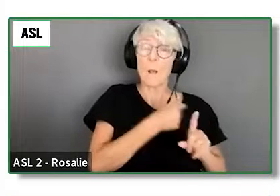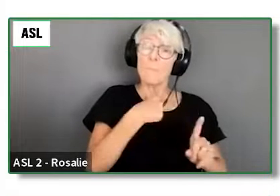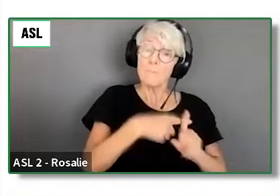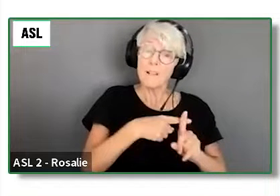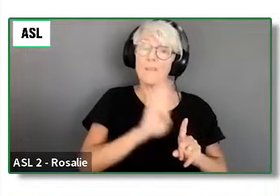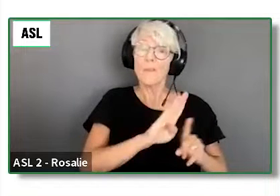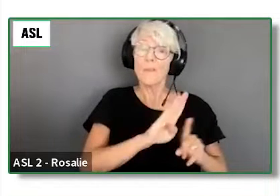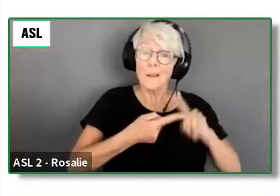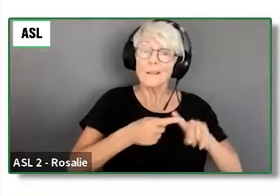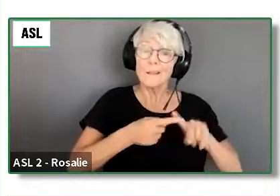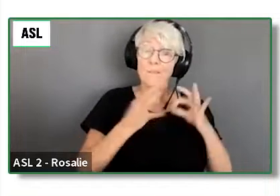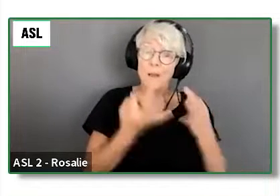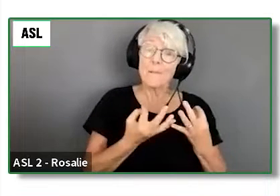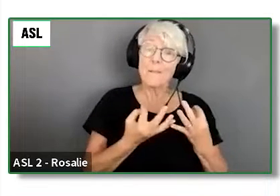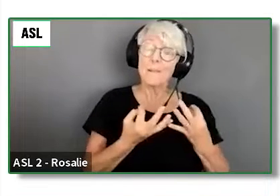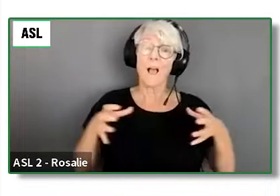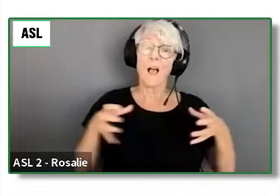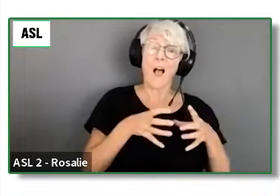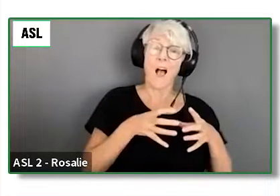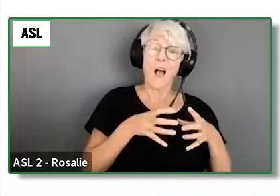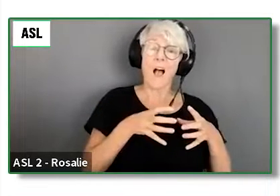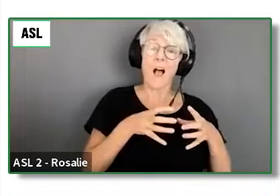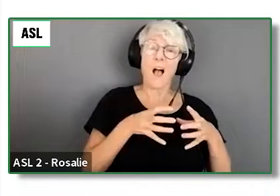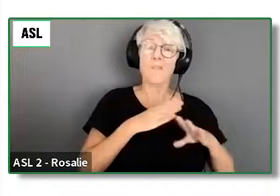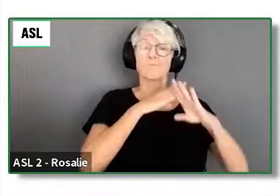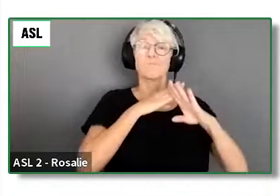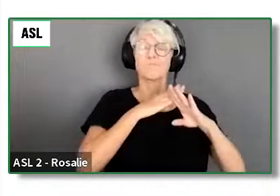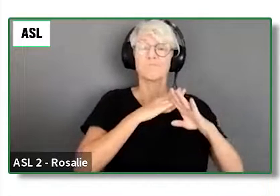now can't. So we need to think more broadly about